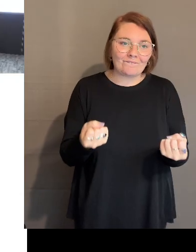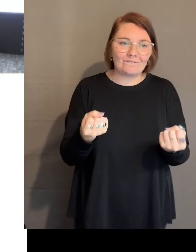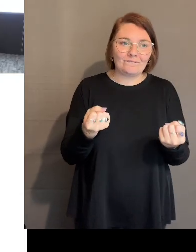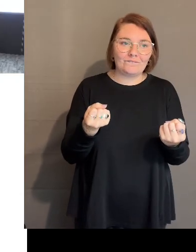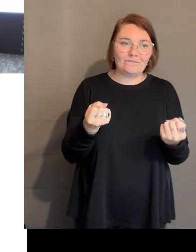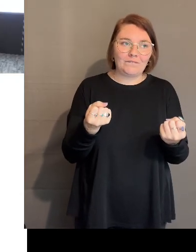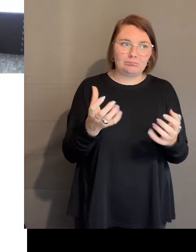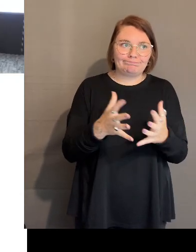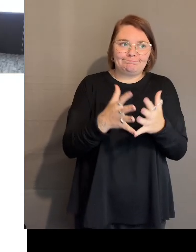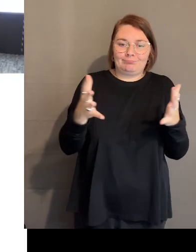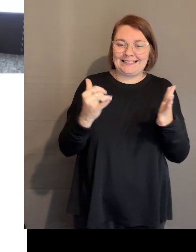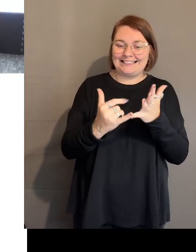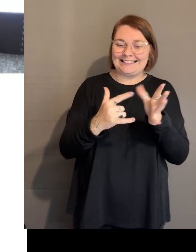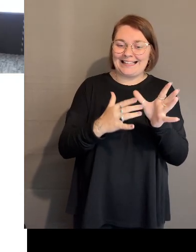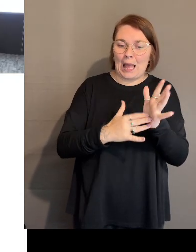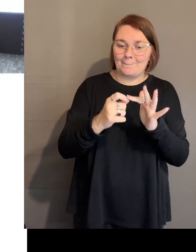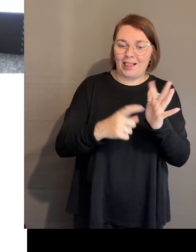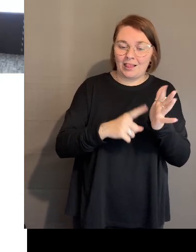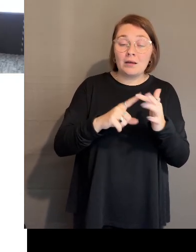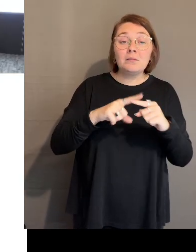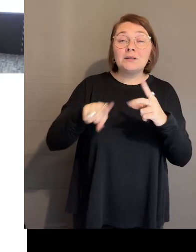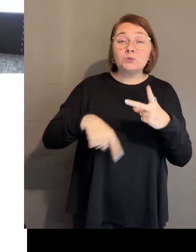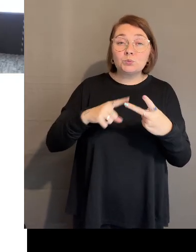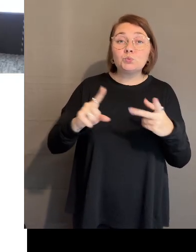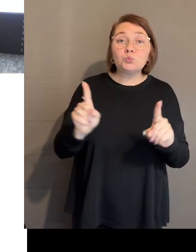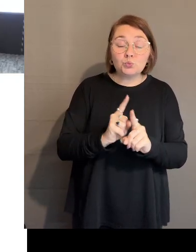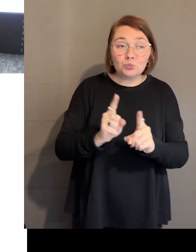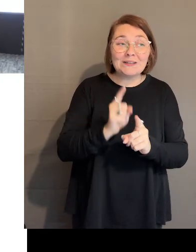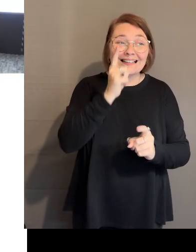large enough sample, but also that we…